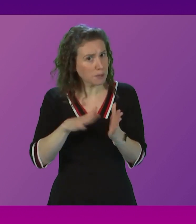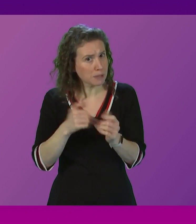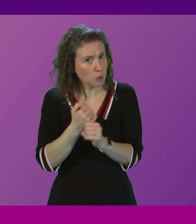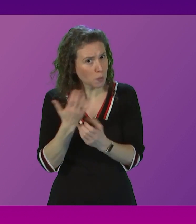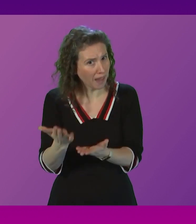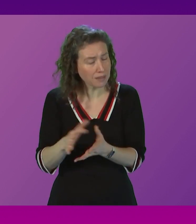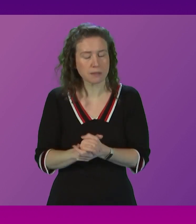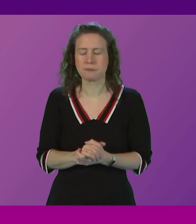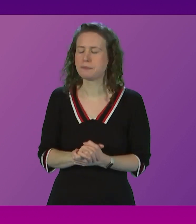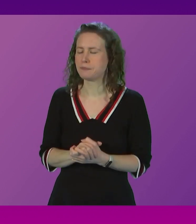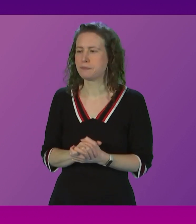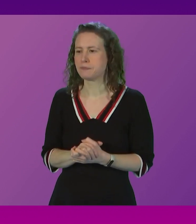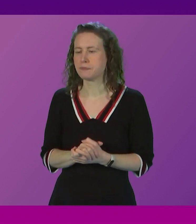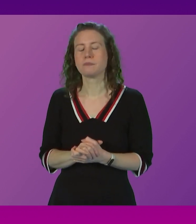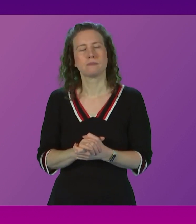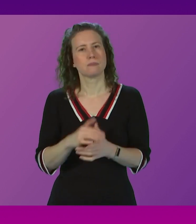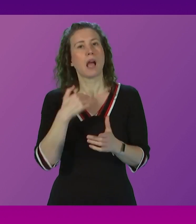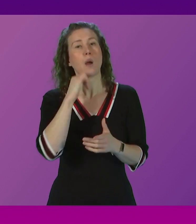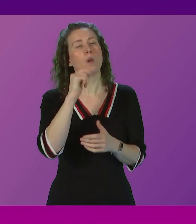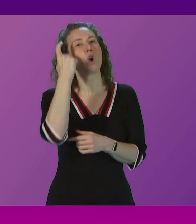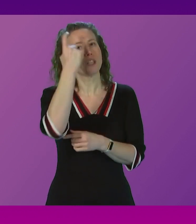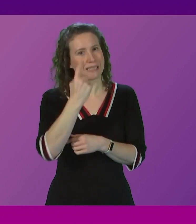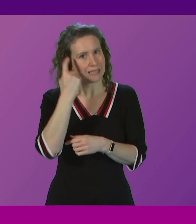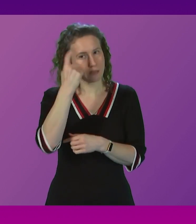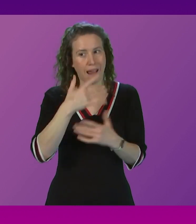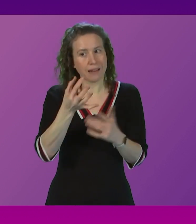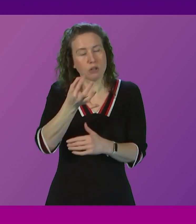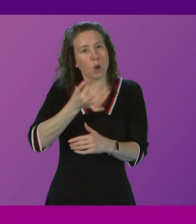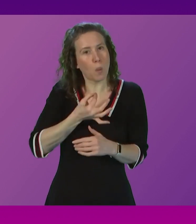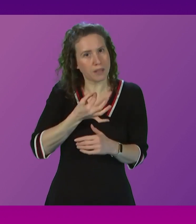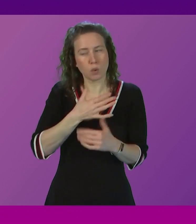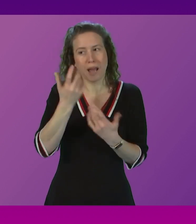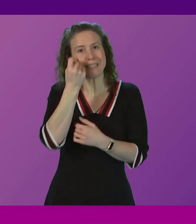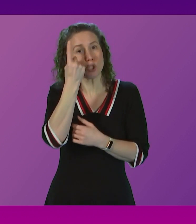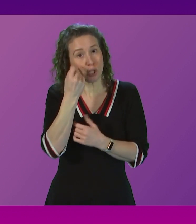I will give consideration to any request or suggestion that is made in the chamber,